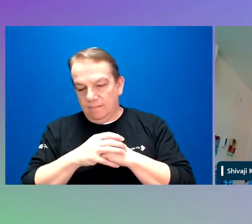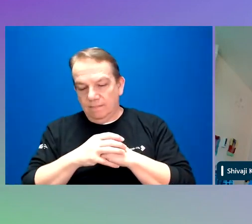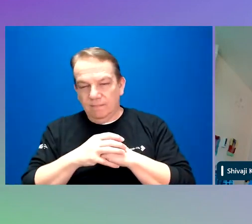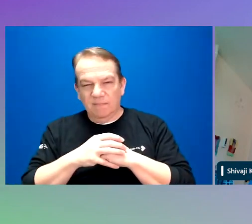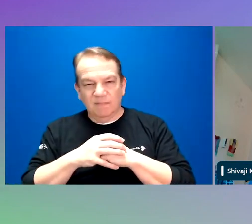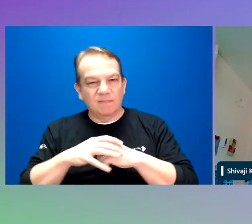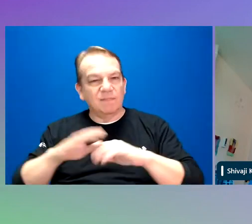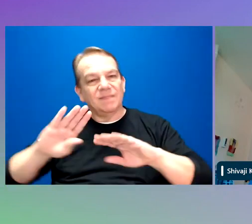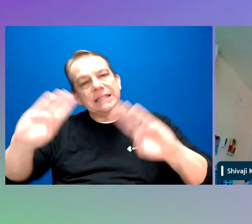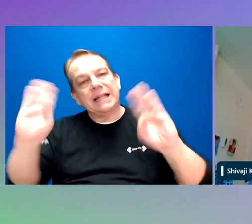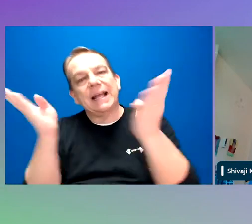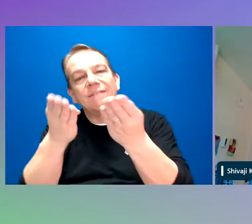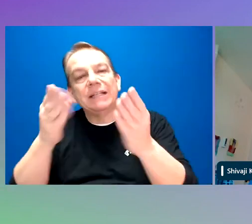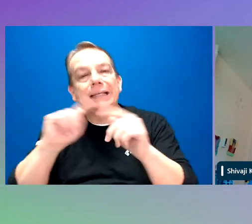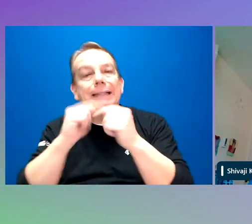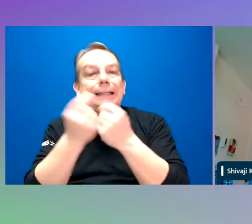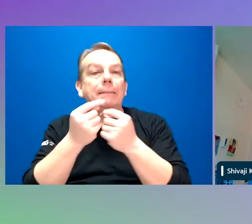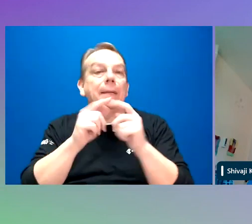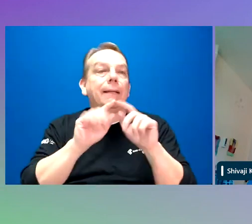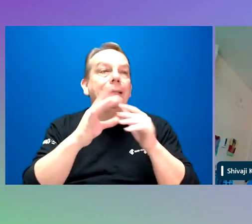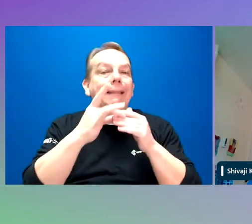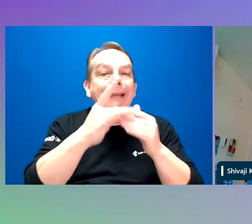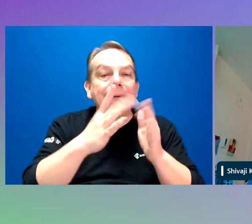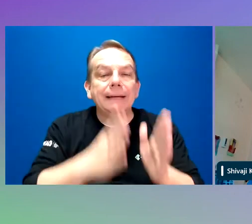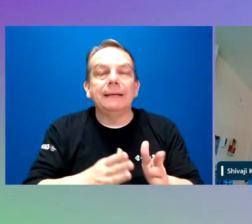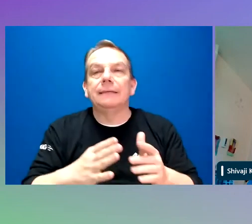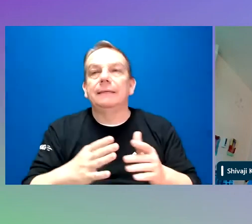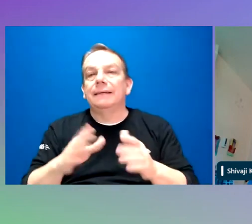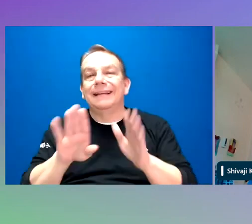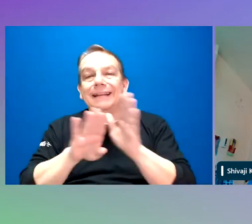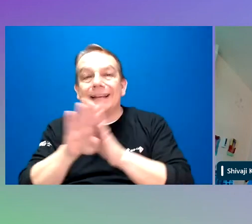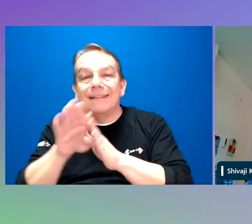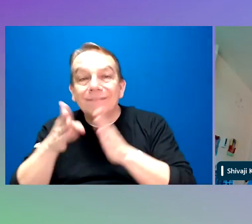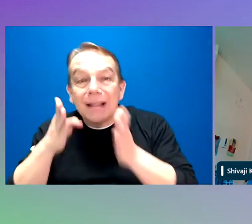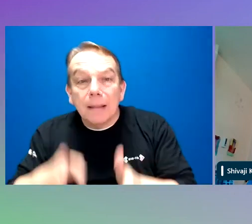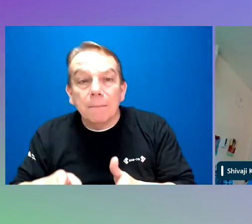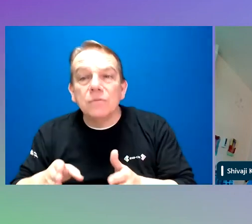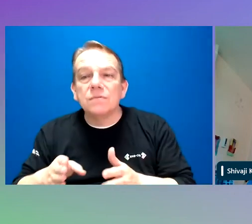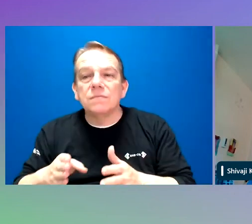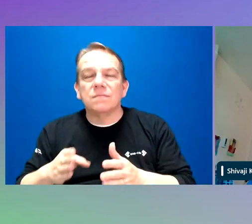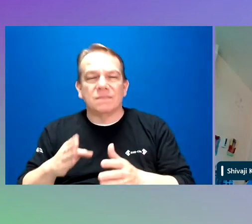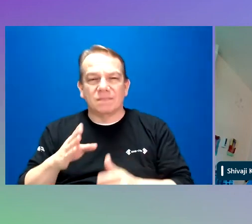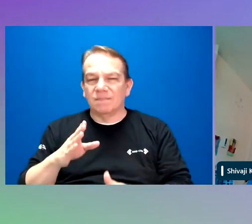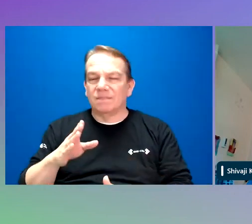team developers, um, to understand why accessibility was